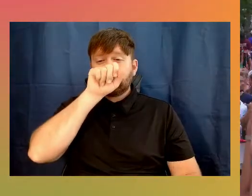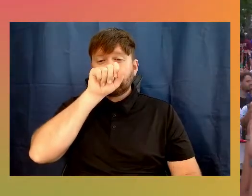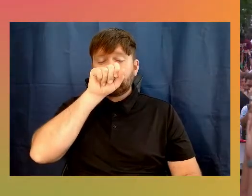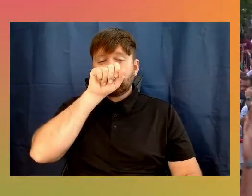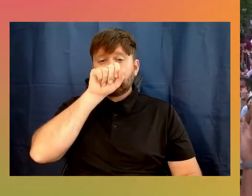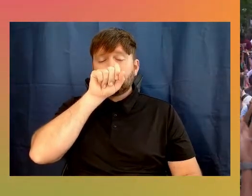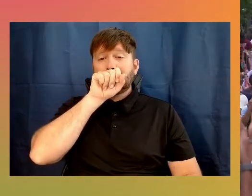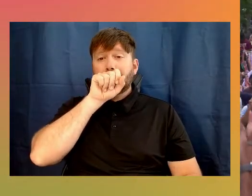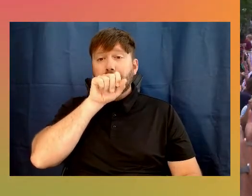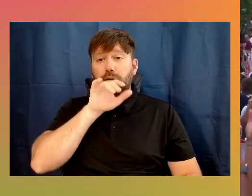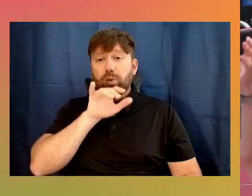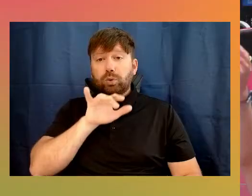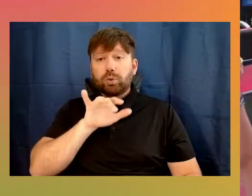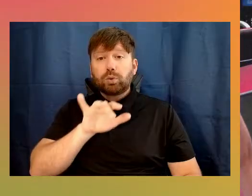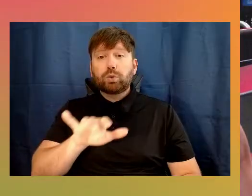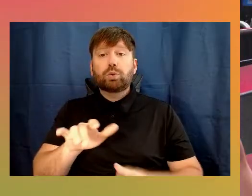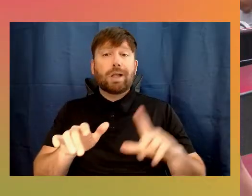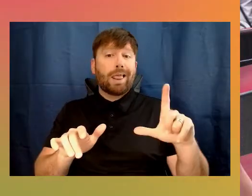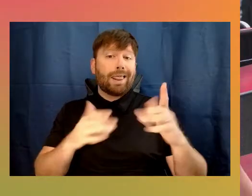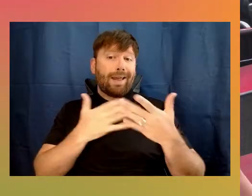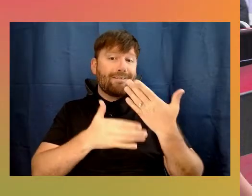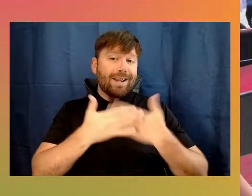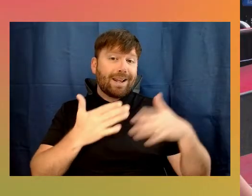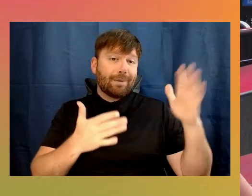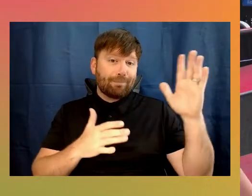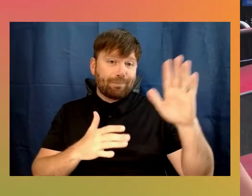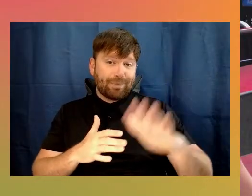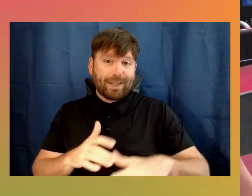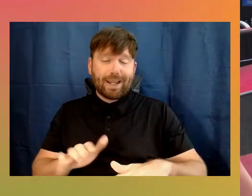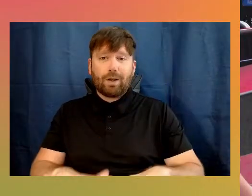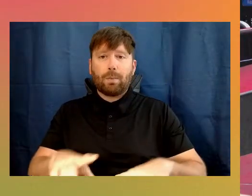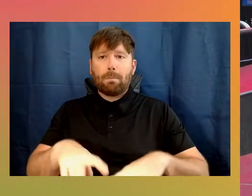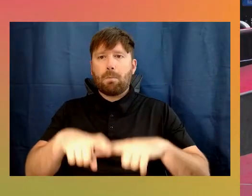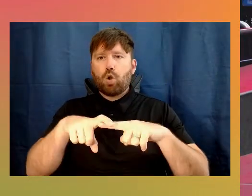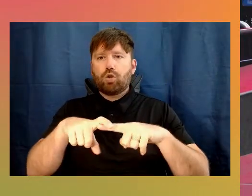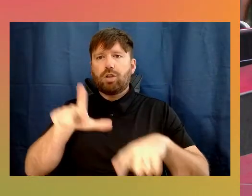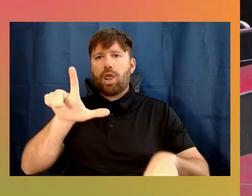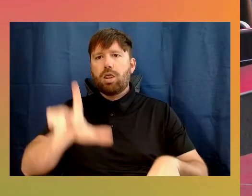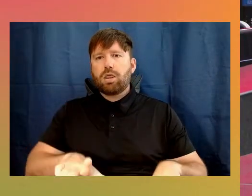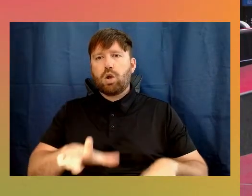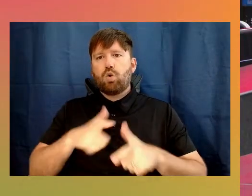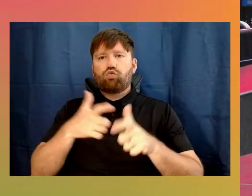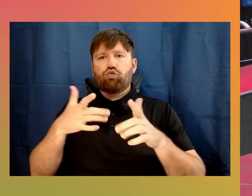BREATHE. TAKE A NICE INHALE HERE.